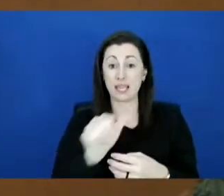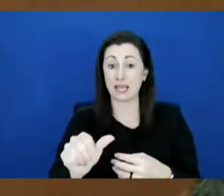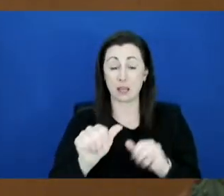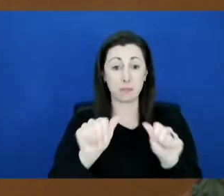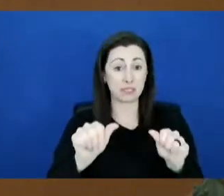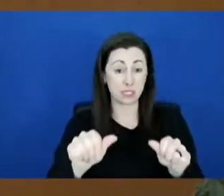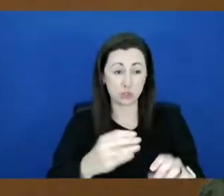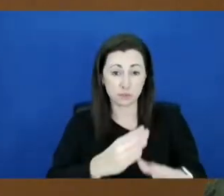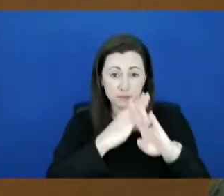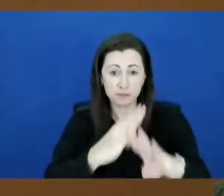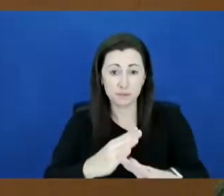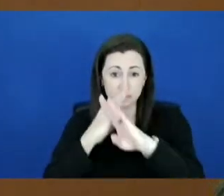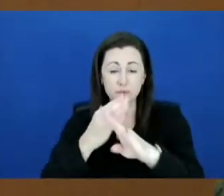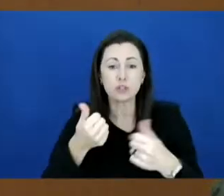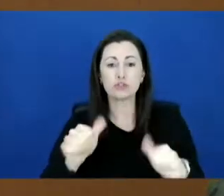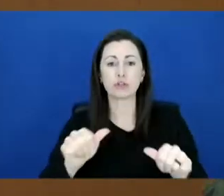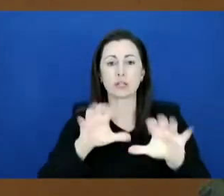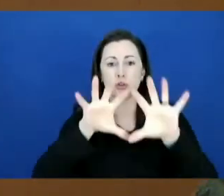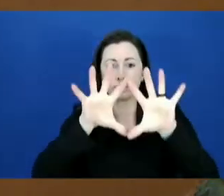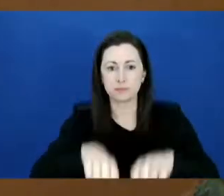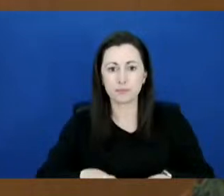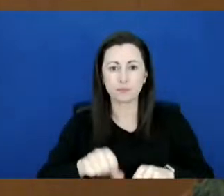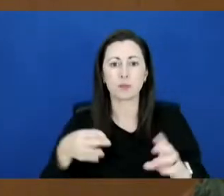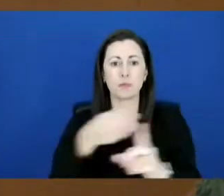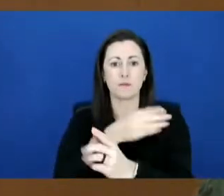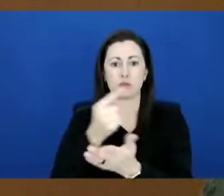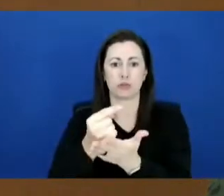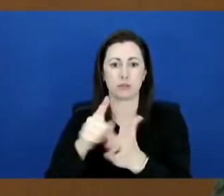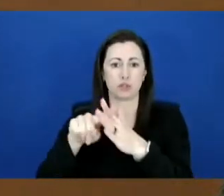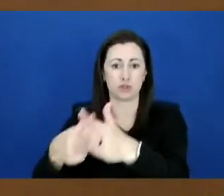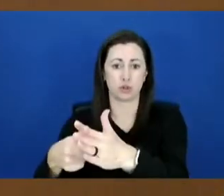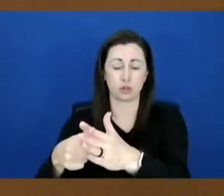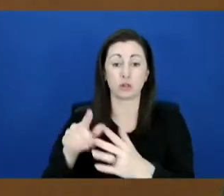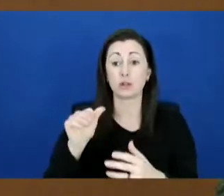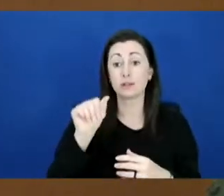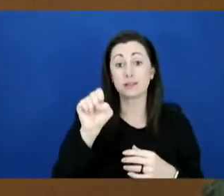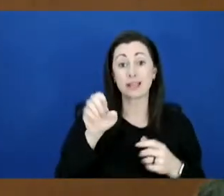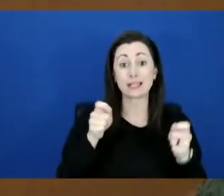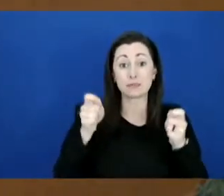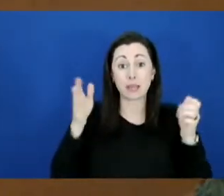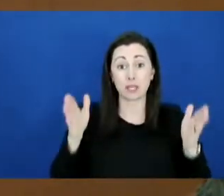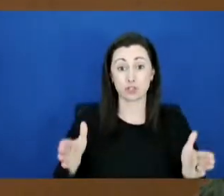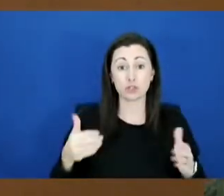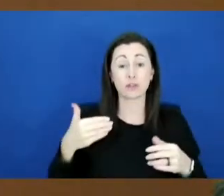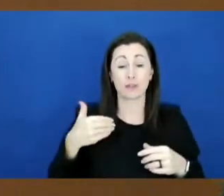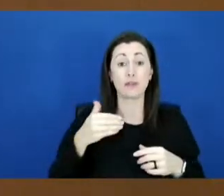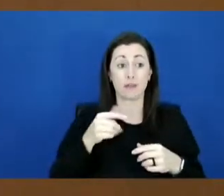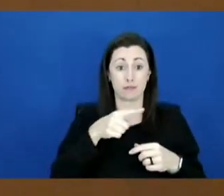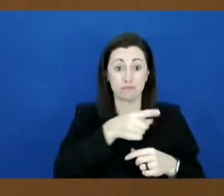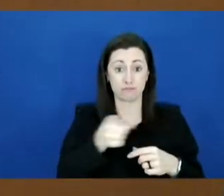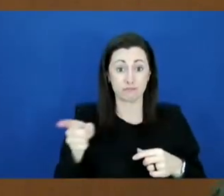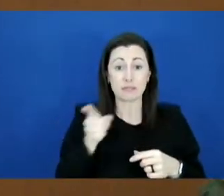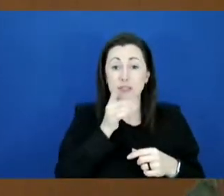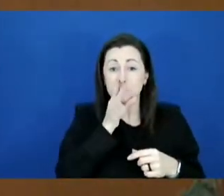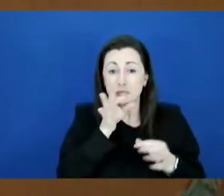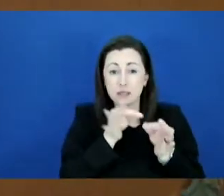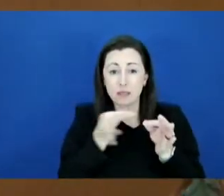HEALTH SCREEN ASKING TRY TO REDUCE ANY POTENTIAL OBSTACLES BEFORE THE TREATMENT EVEN